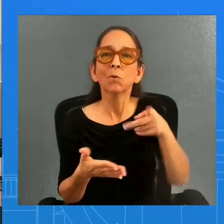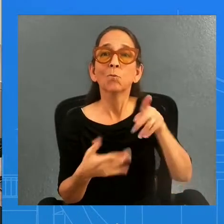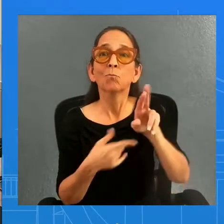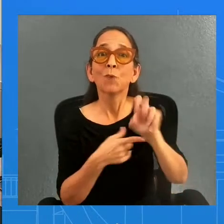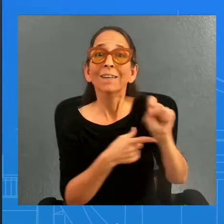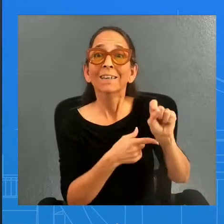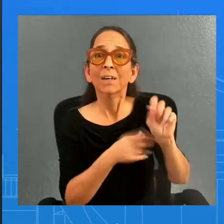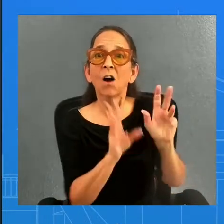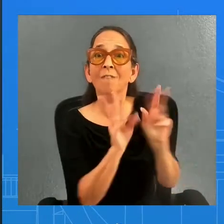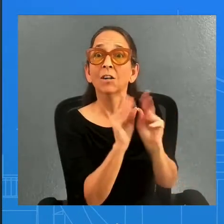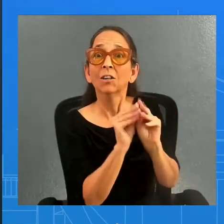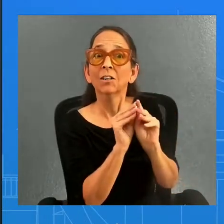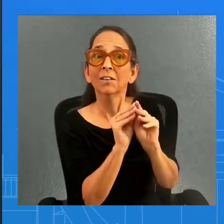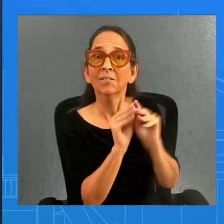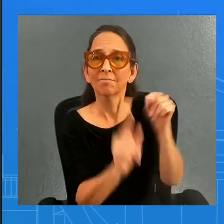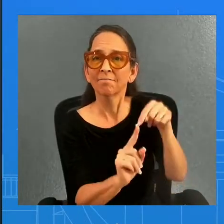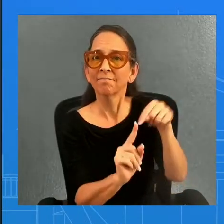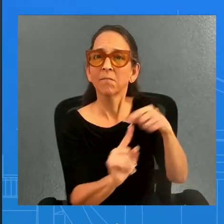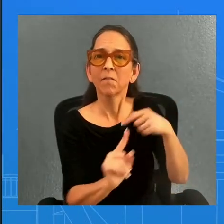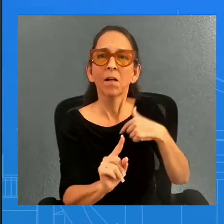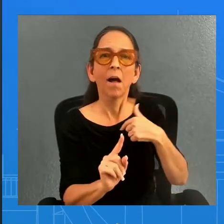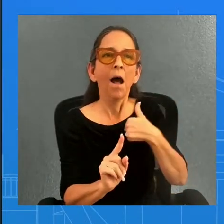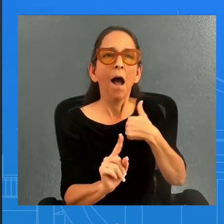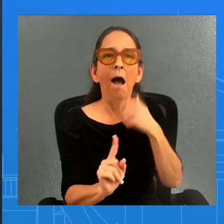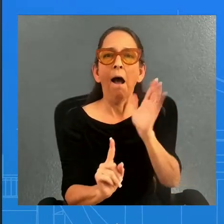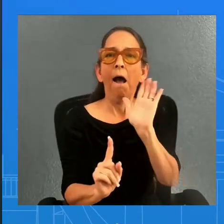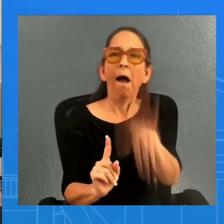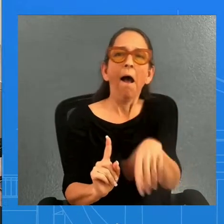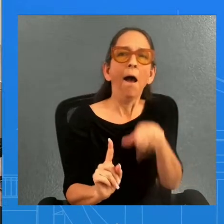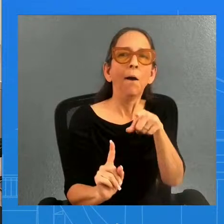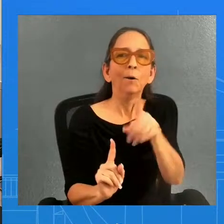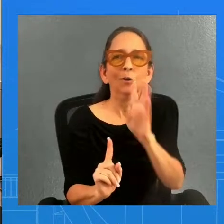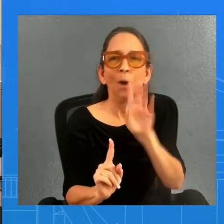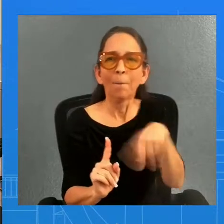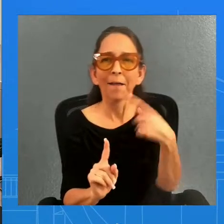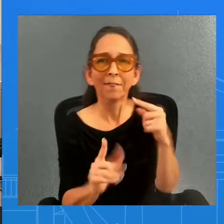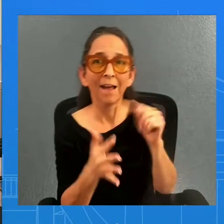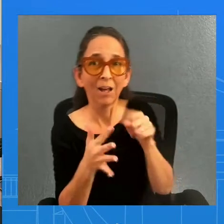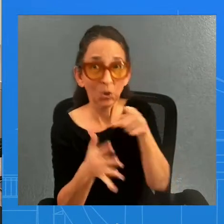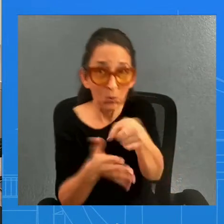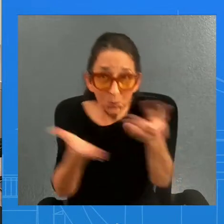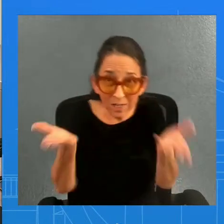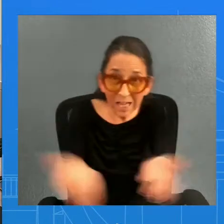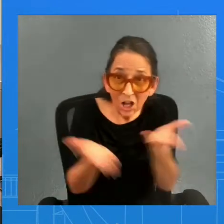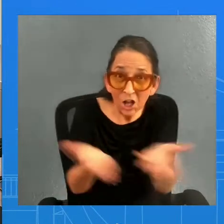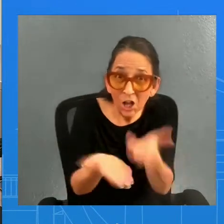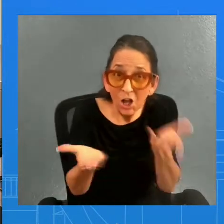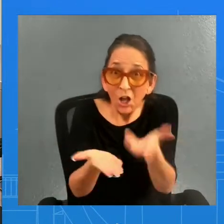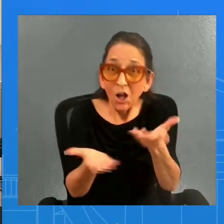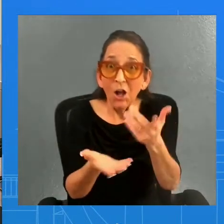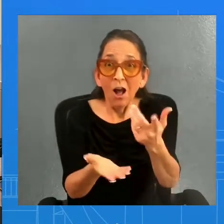Ms. Jean-Pierre: You were- -- you weren't here for the -- the drop-by. Were you here for the drop-by? The Press: Yes, I was. Ms. Jean-Pierre: Oh. It was great. The Press: It was great. We'd love to see him again. So, the -- and -- Ms. Jean-Pierre: And you know what?